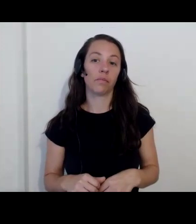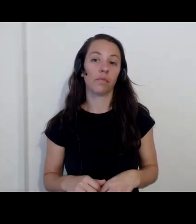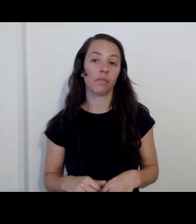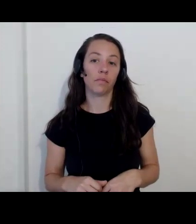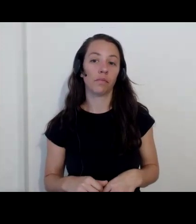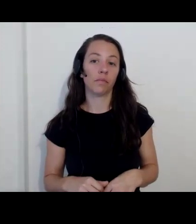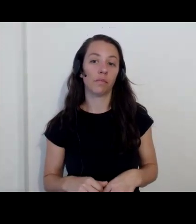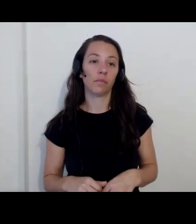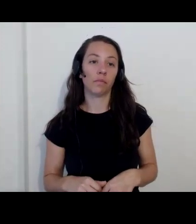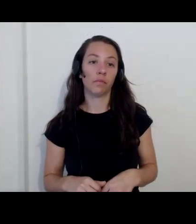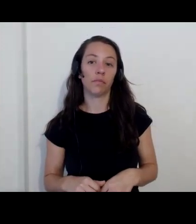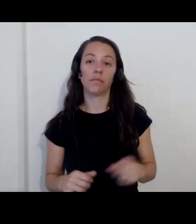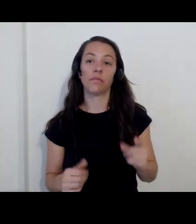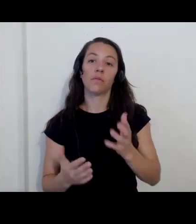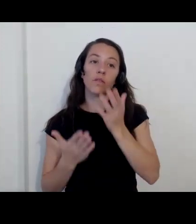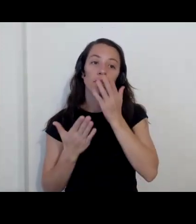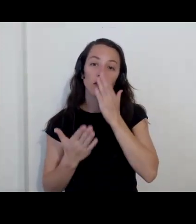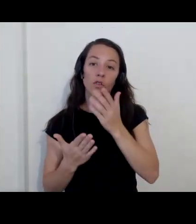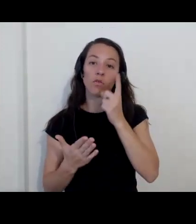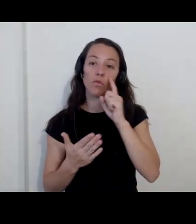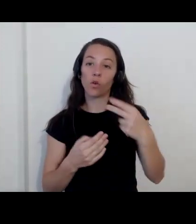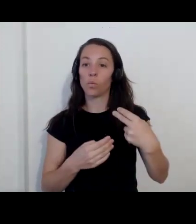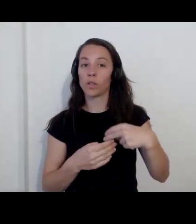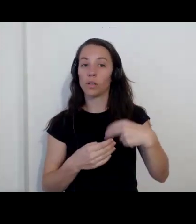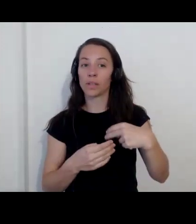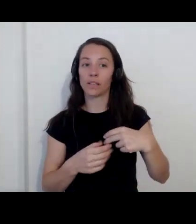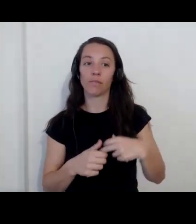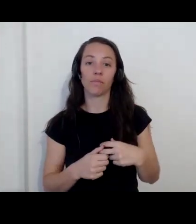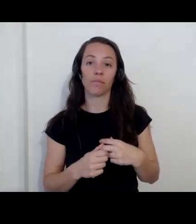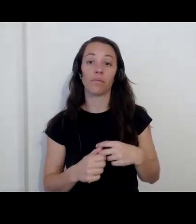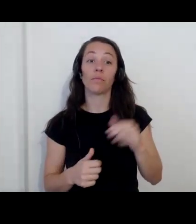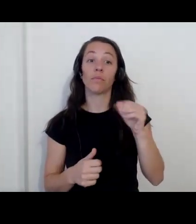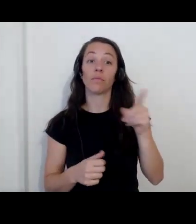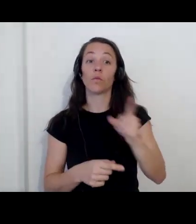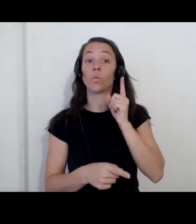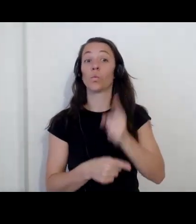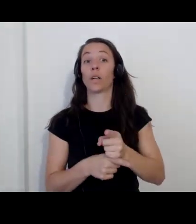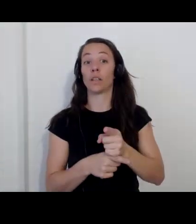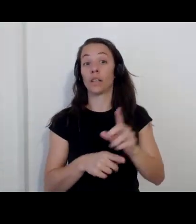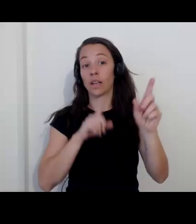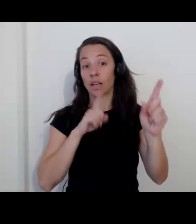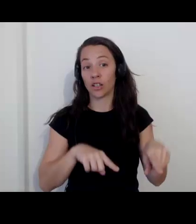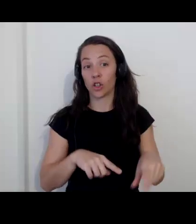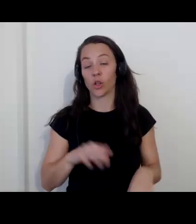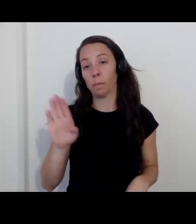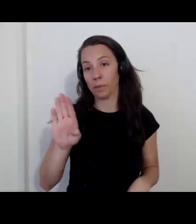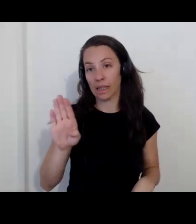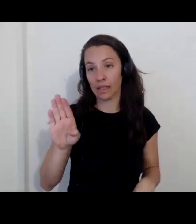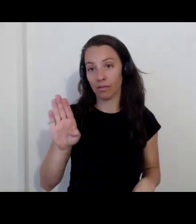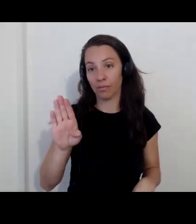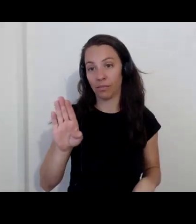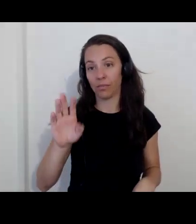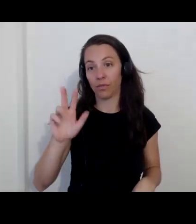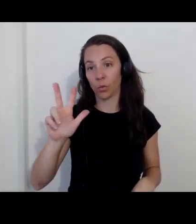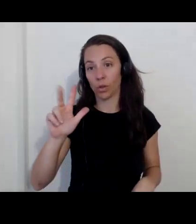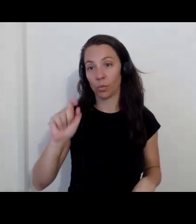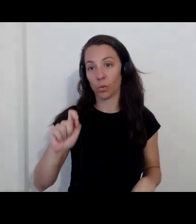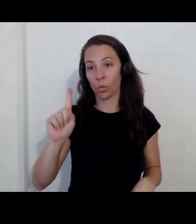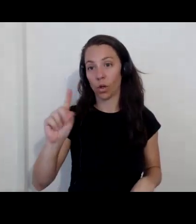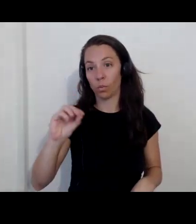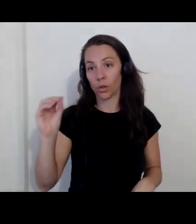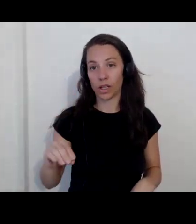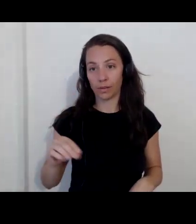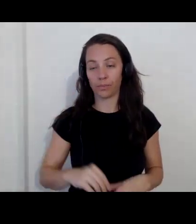Thank you for participating. Lots of A's. So the correct answer is B, 3.1%.